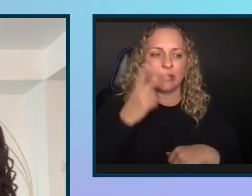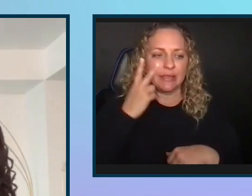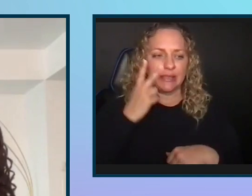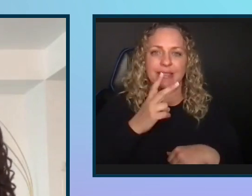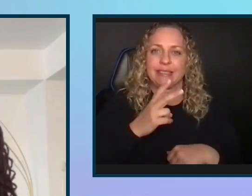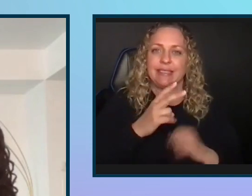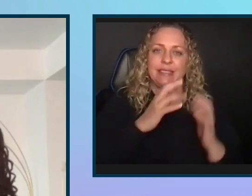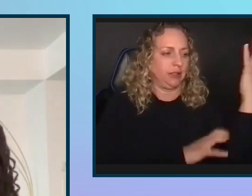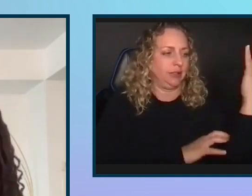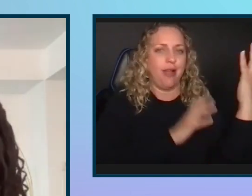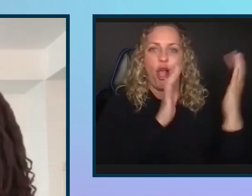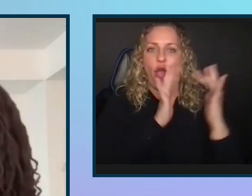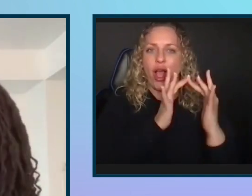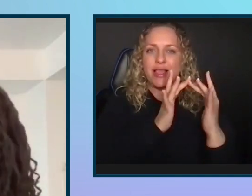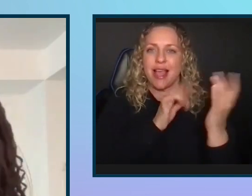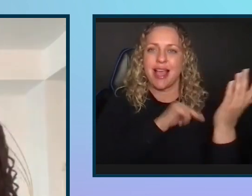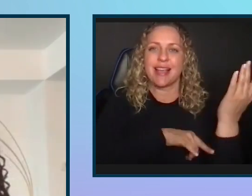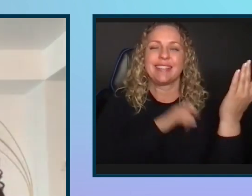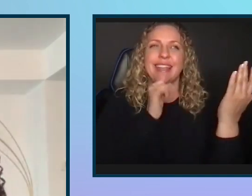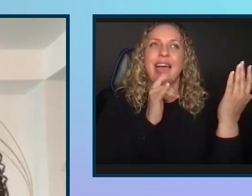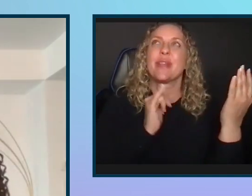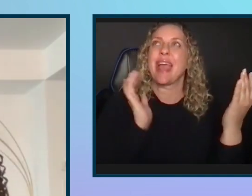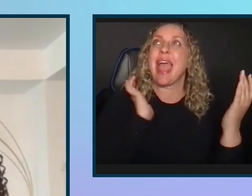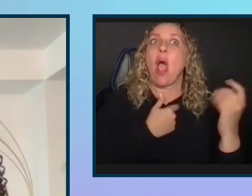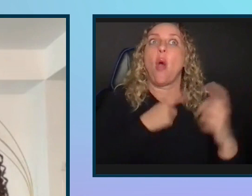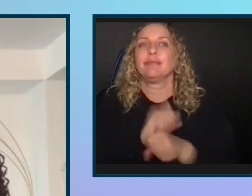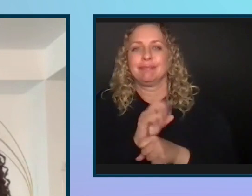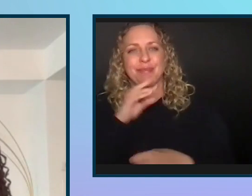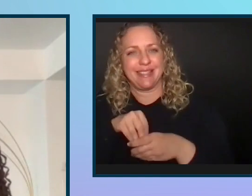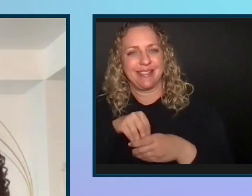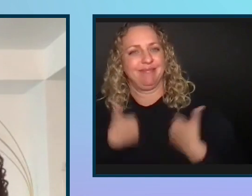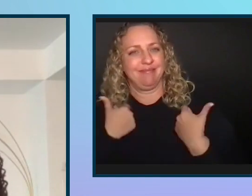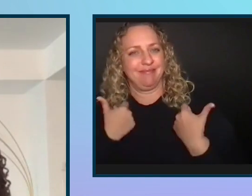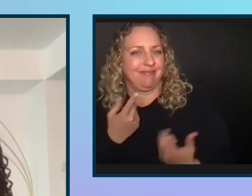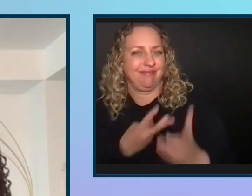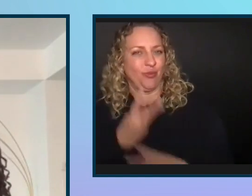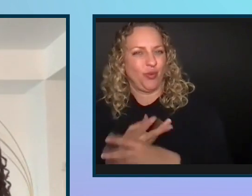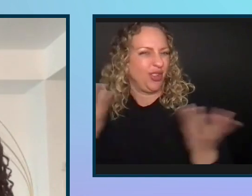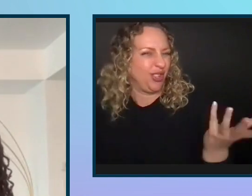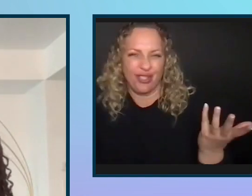that's like not really how people speak in the real world, but I think trying to have more conversational language